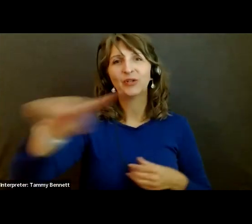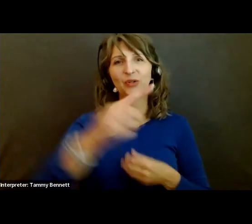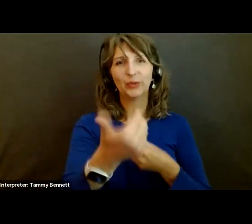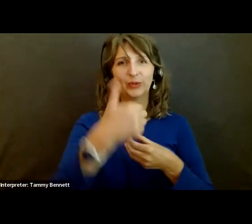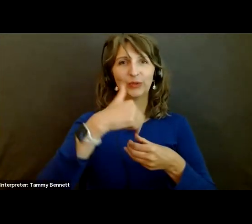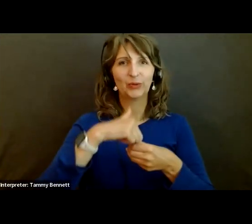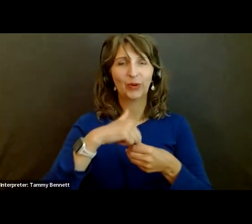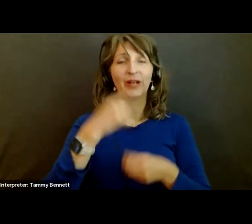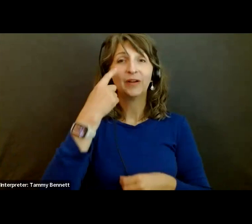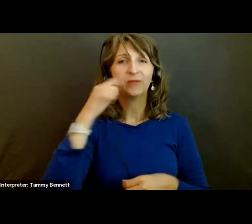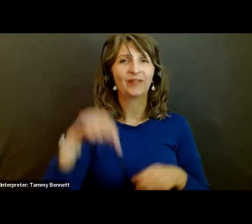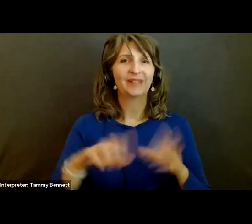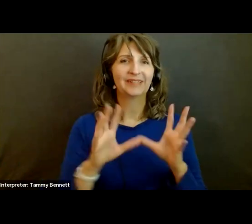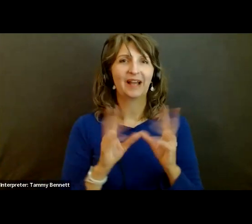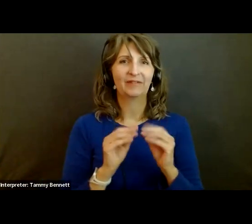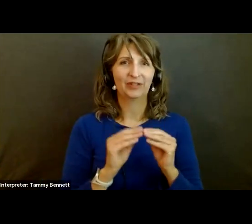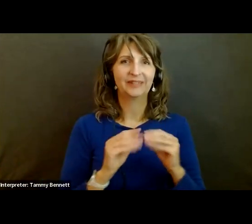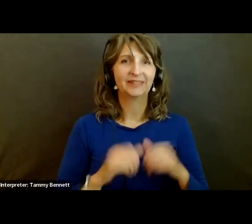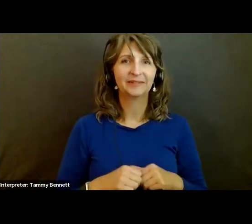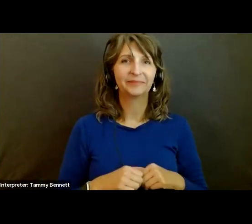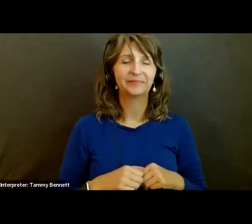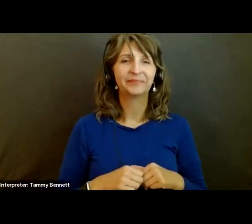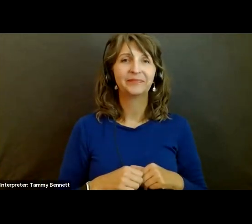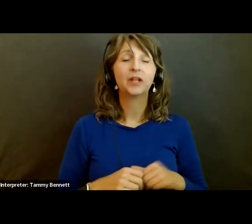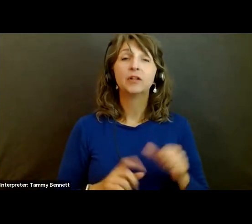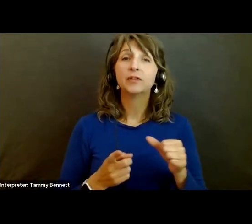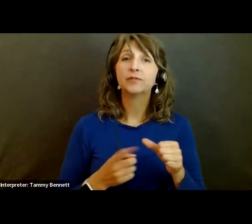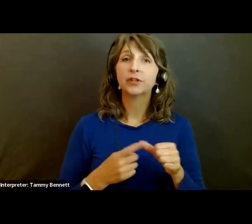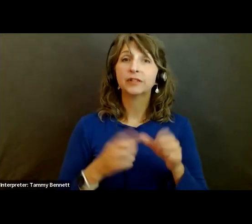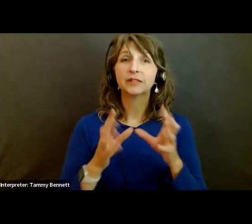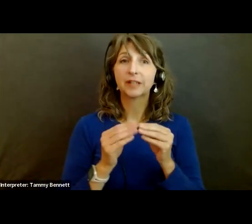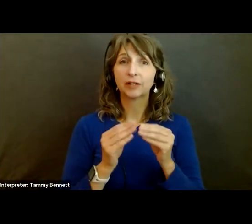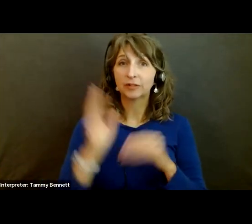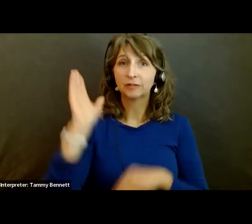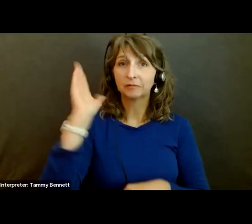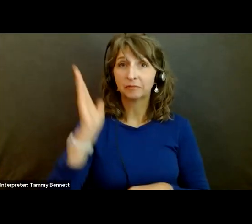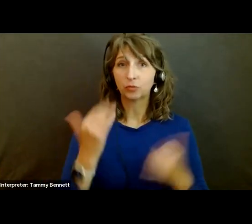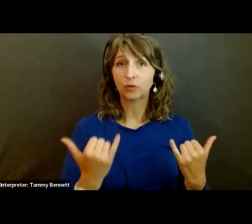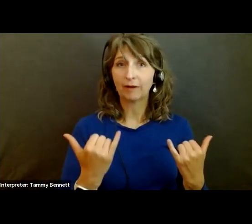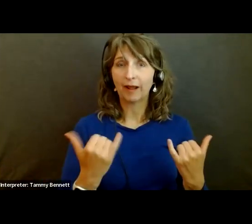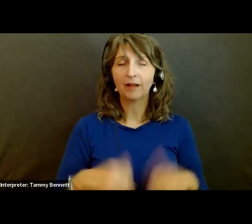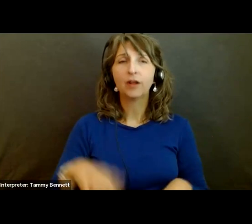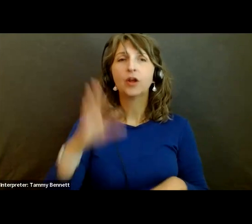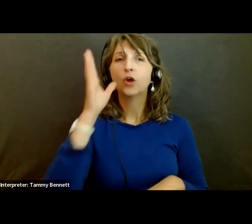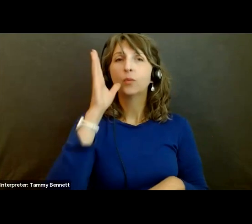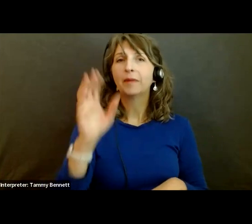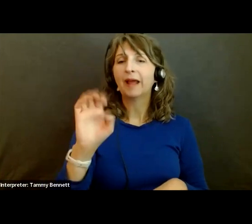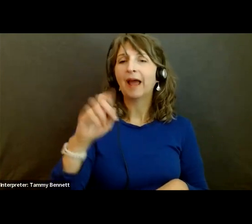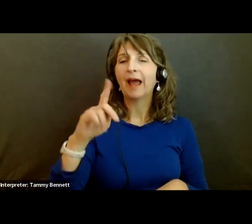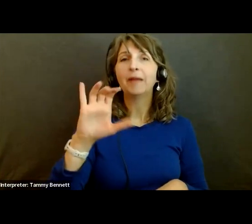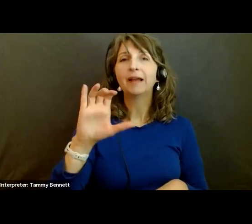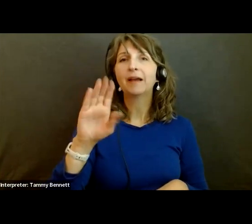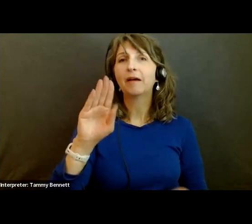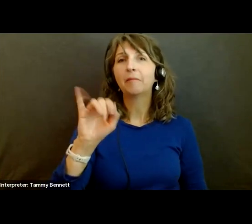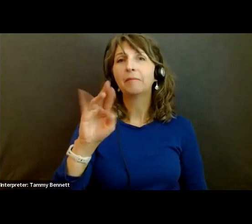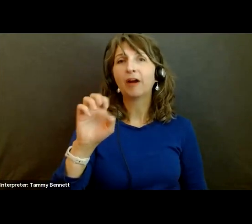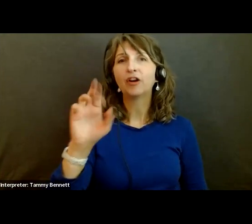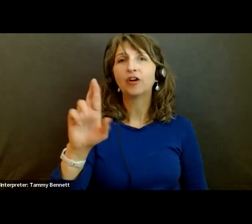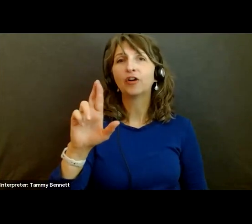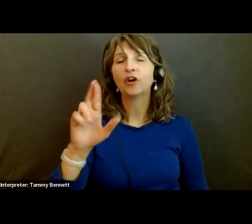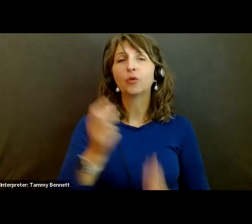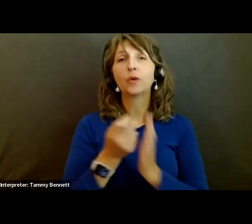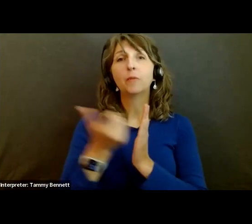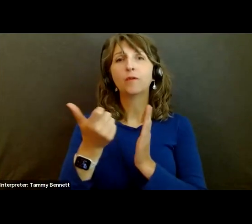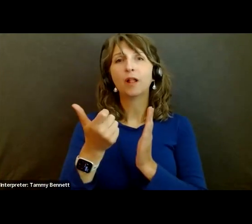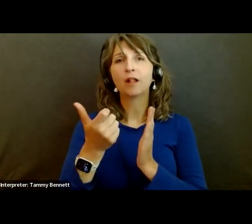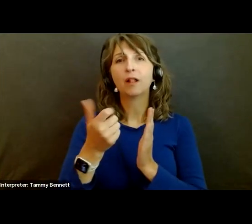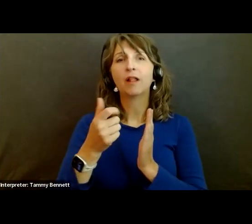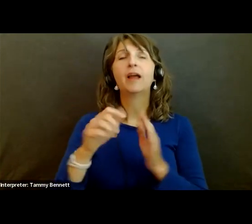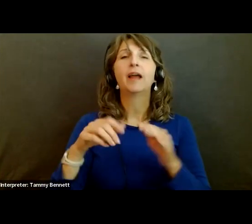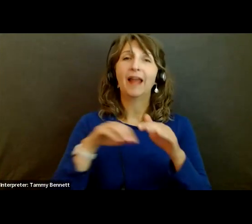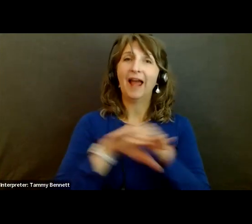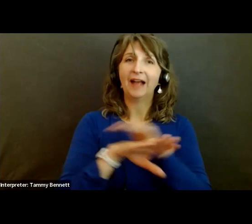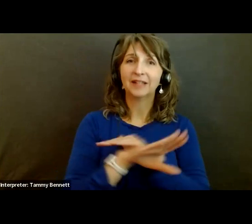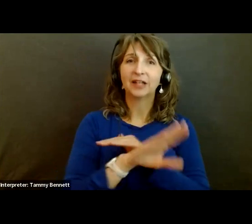For our conference. The first session of our conference will be an epic barrier removal and access to quality care anywhere.